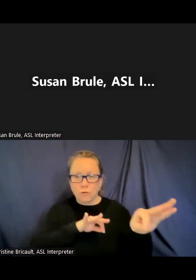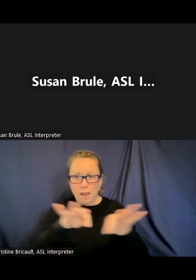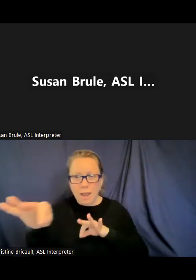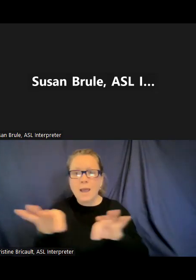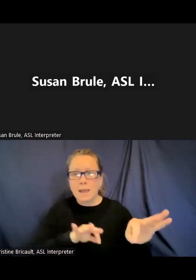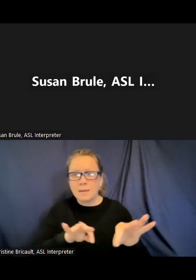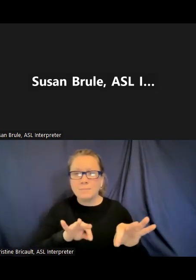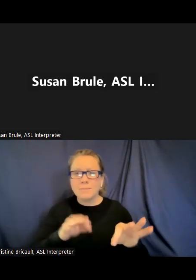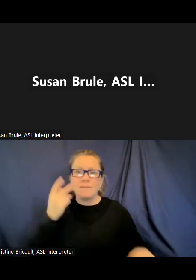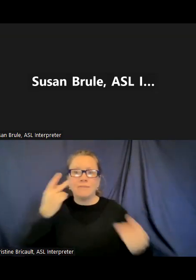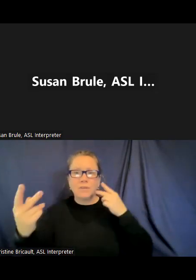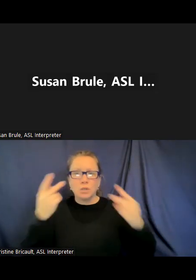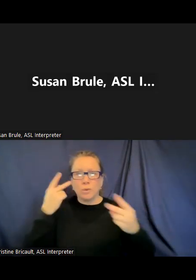visually-presented information. Sorry.